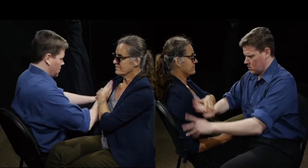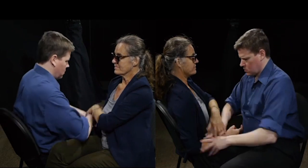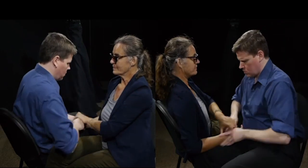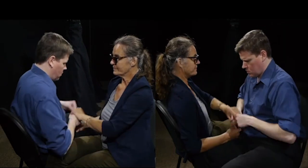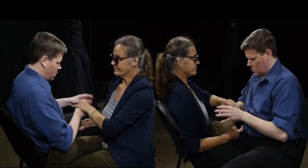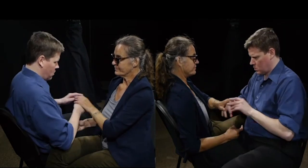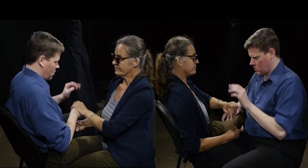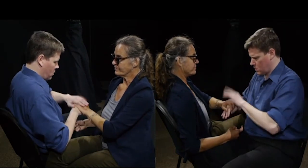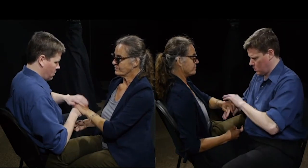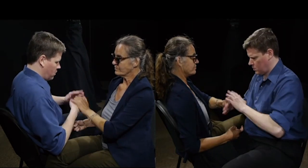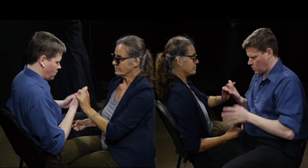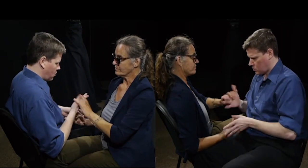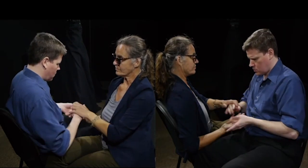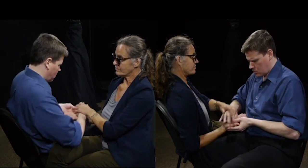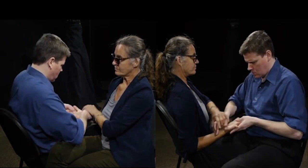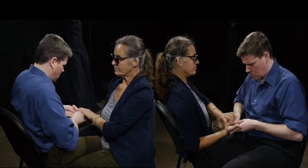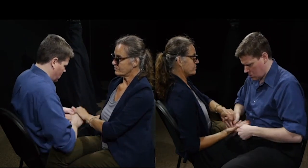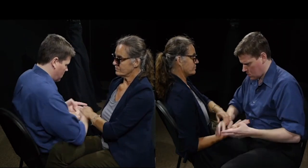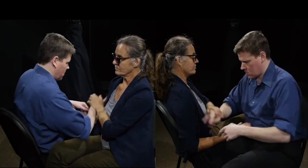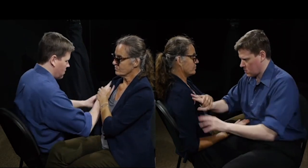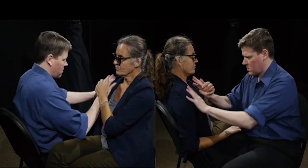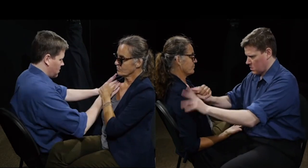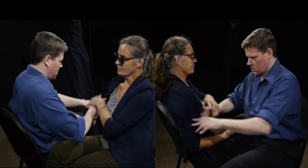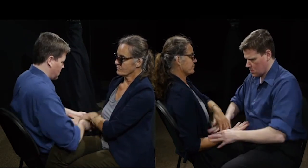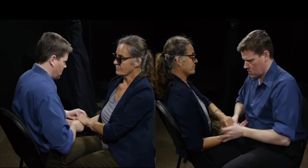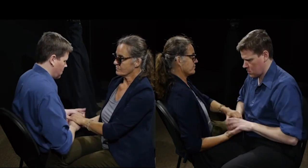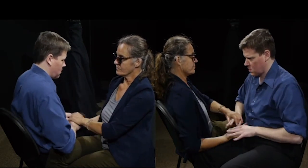It's just a natural part of us. Isn't that amazing?